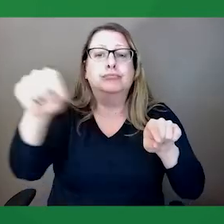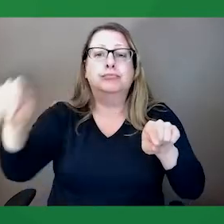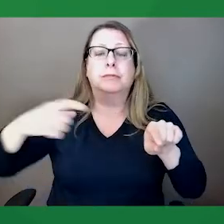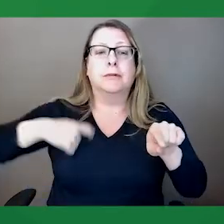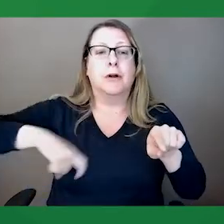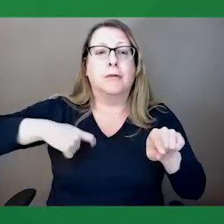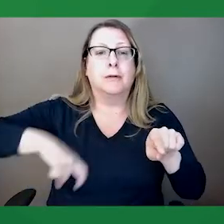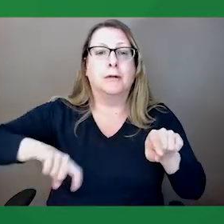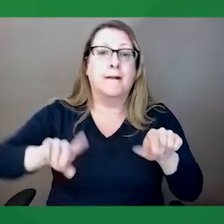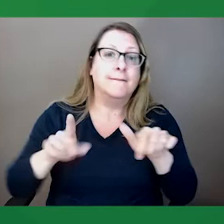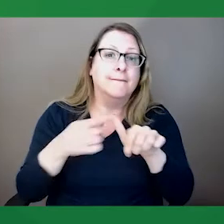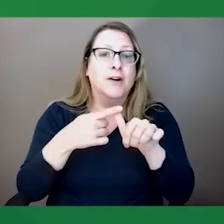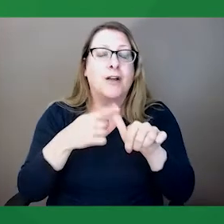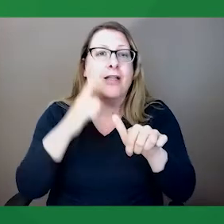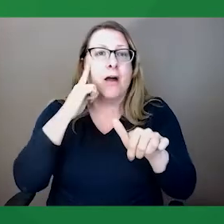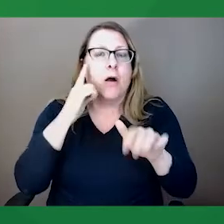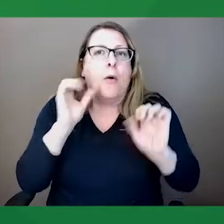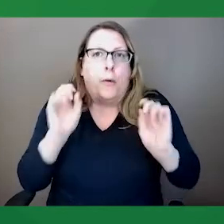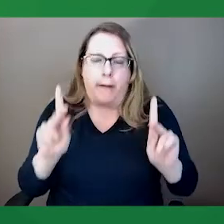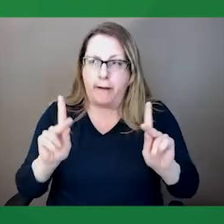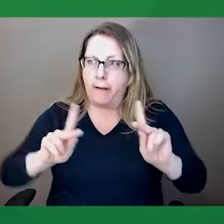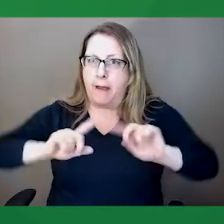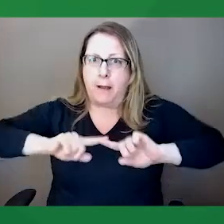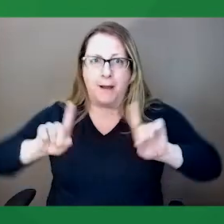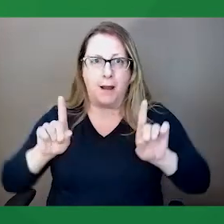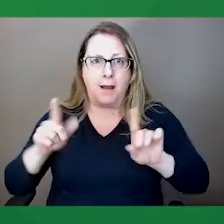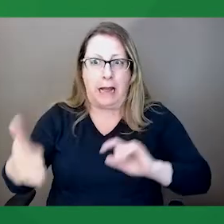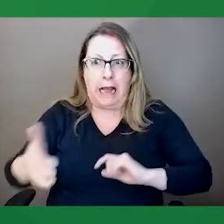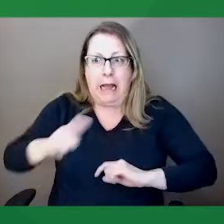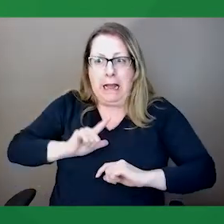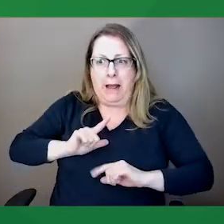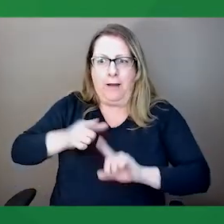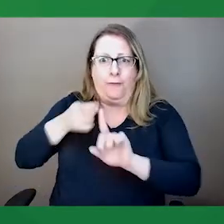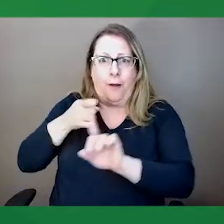When I started speaking in conferences, one of the first thought of mine,